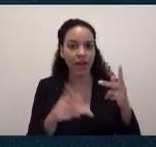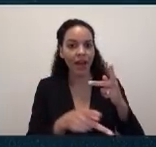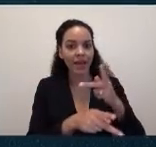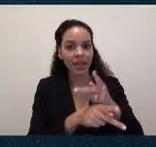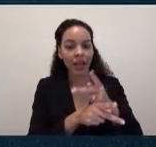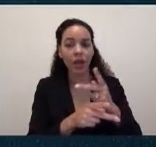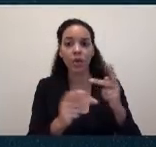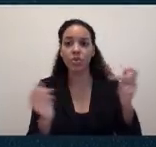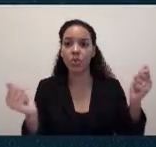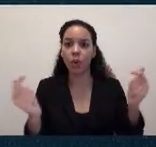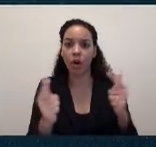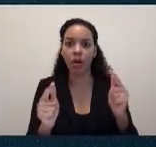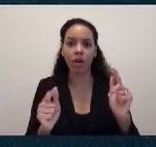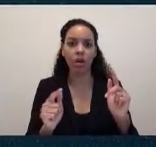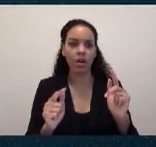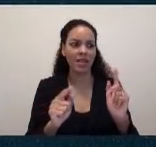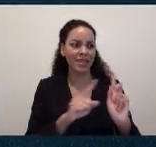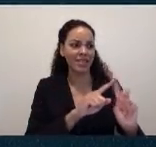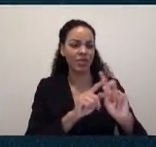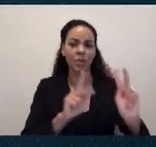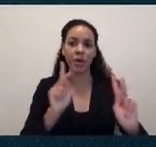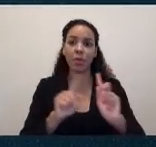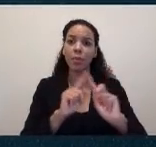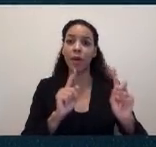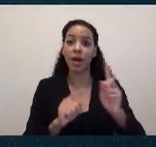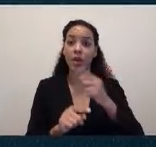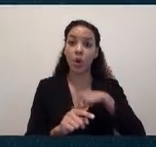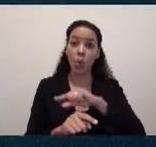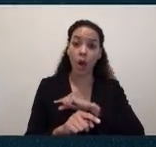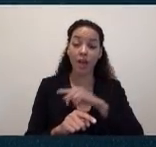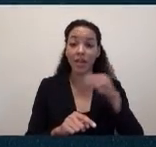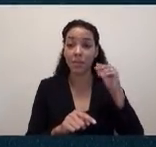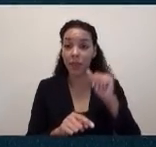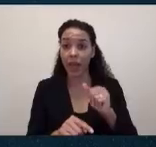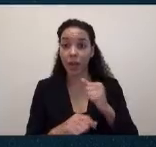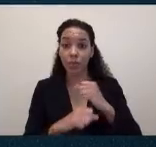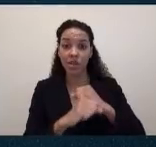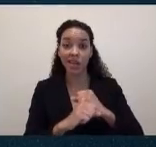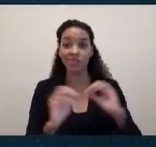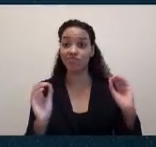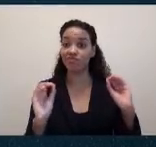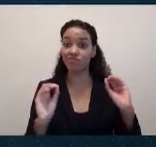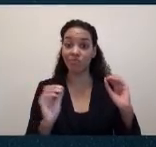quality pay, protections or the respect we deserve. In Arizona, where I